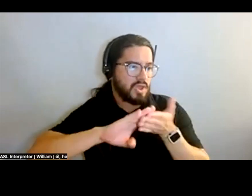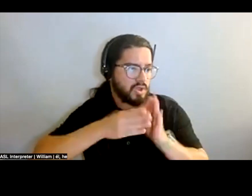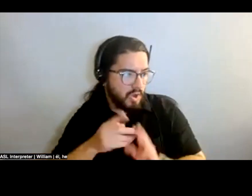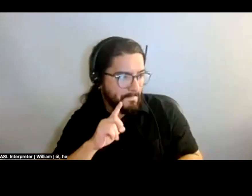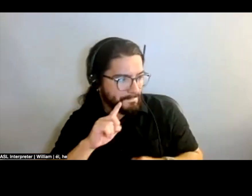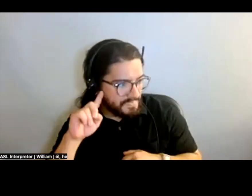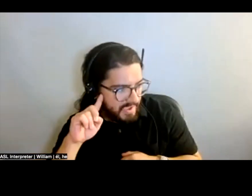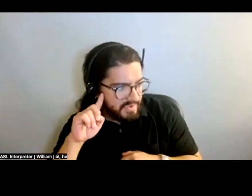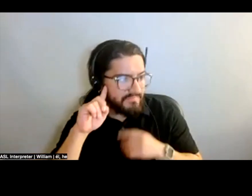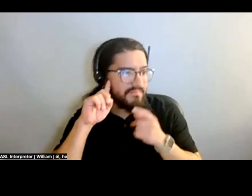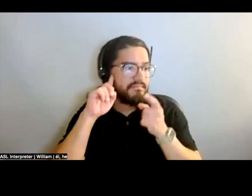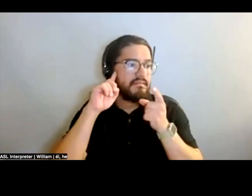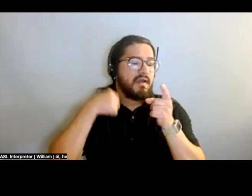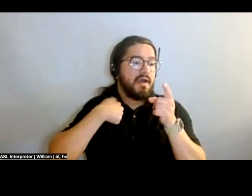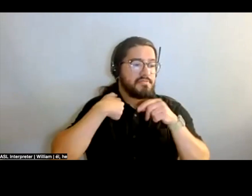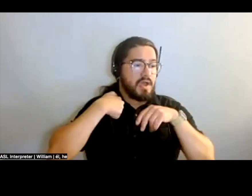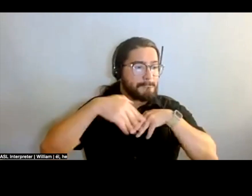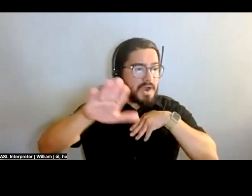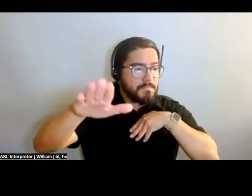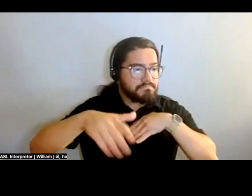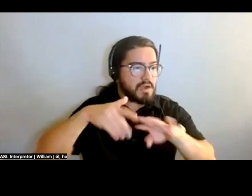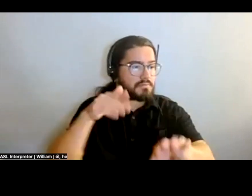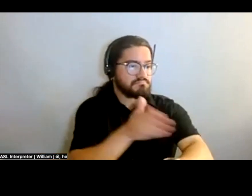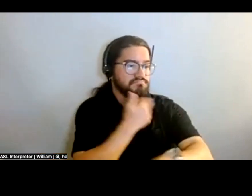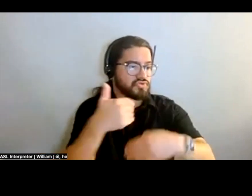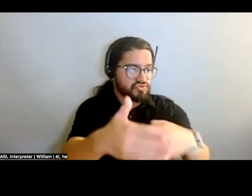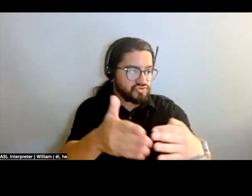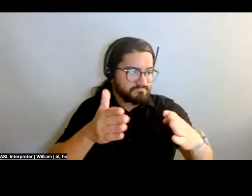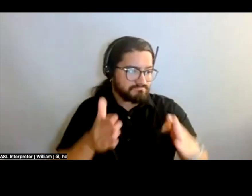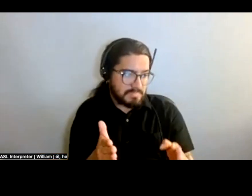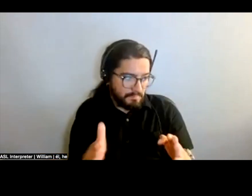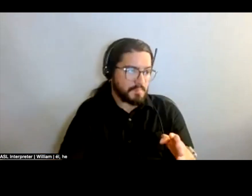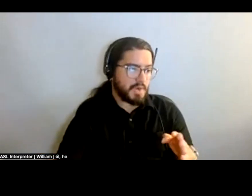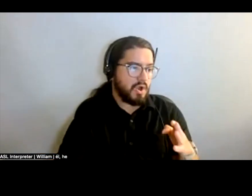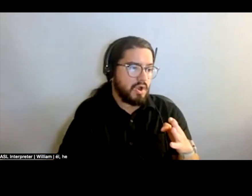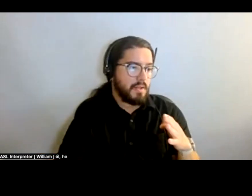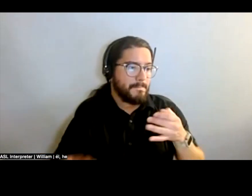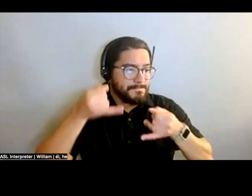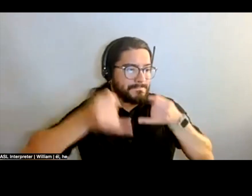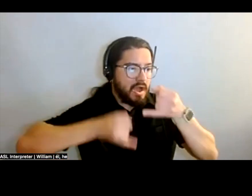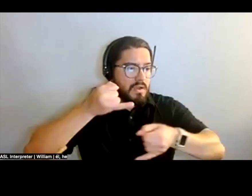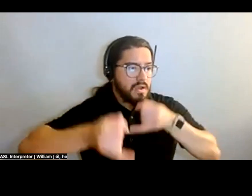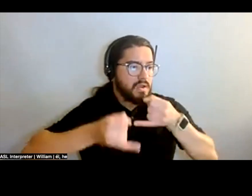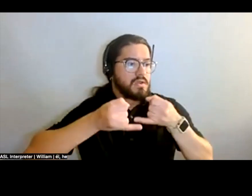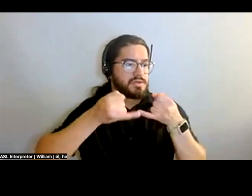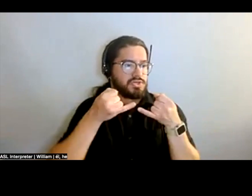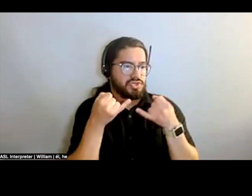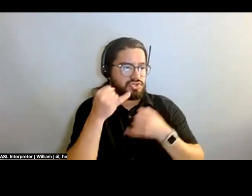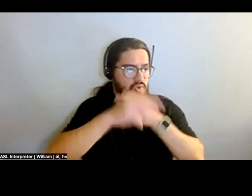my spine cast off in that cocoon my childhood baptized in butterflies of blood the virgins applauded